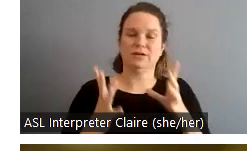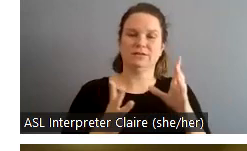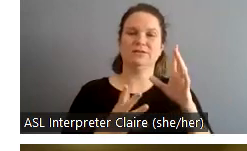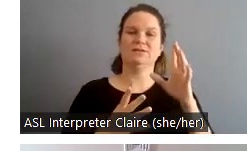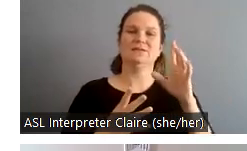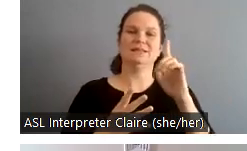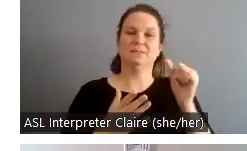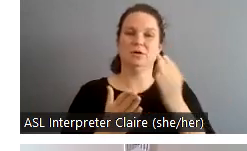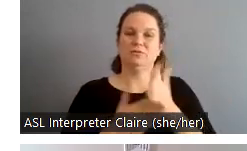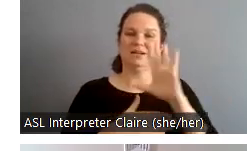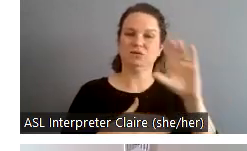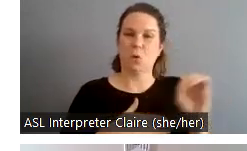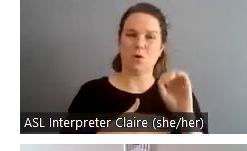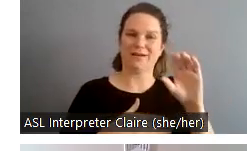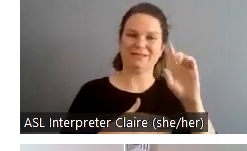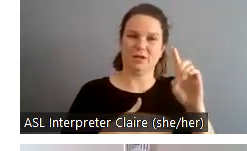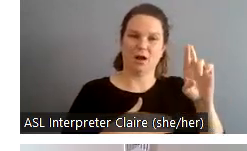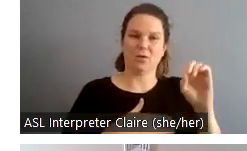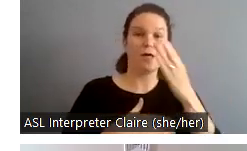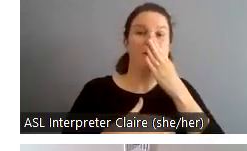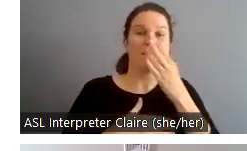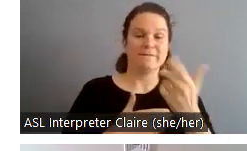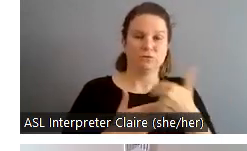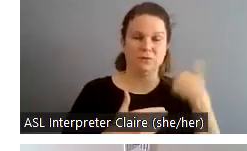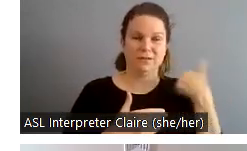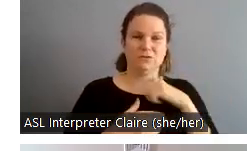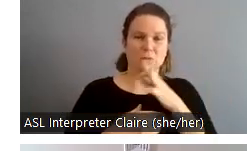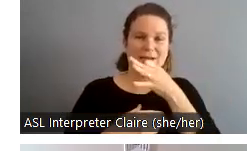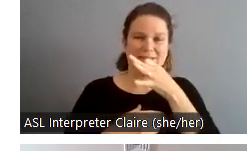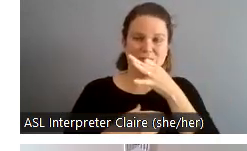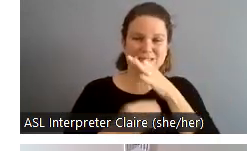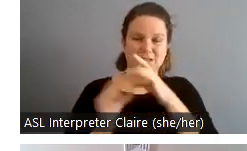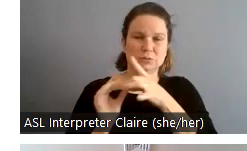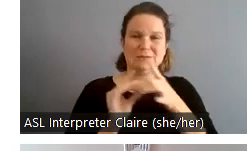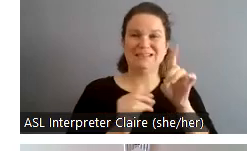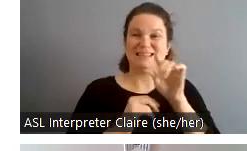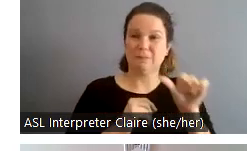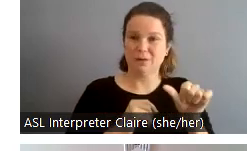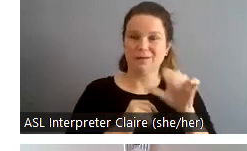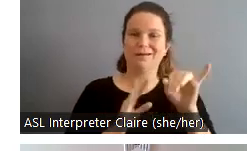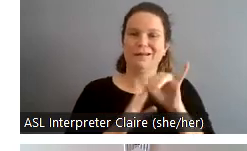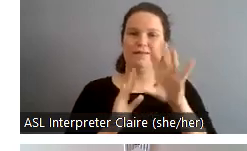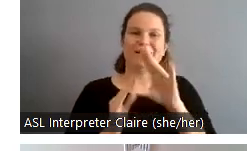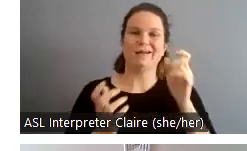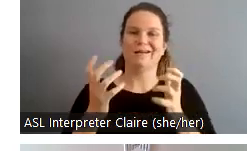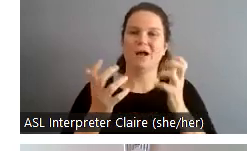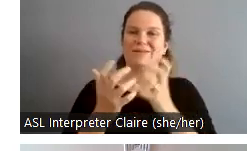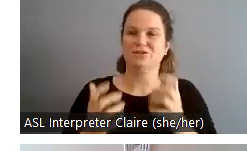Oregon. Emily, thank you for being here to share your expertise around disability